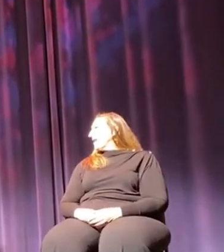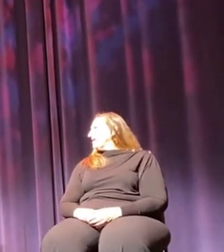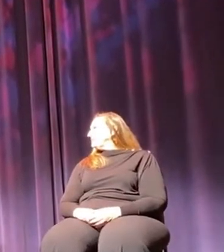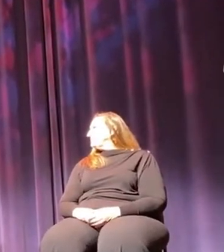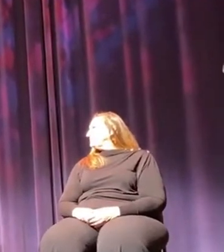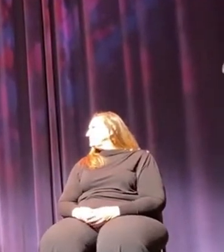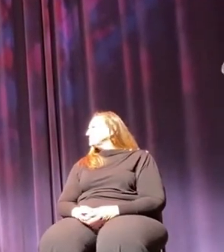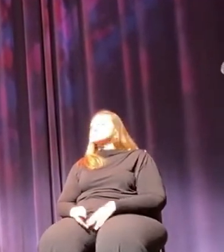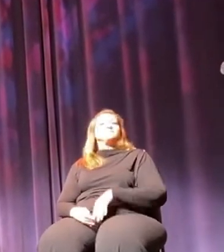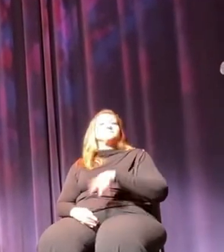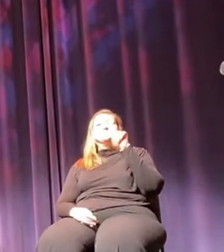One.